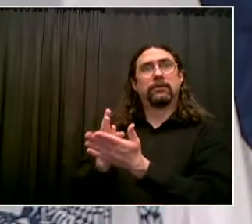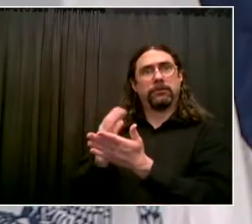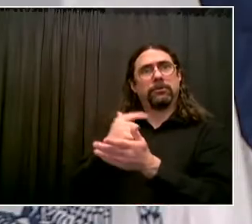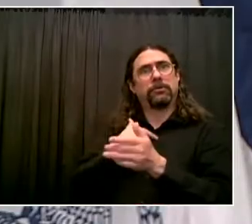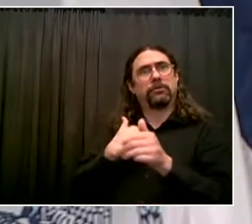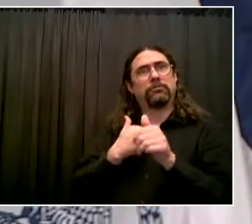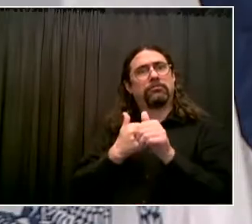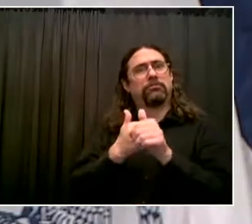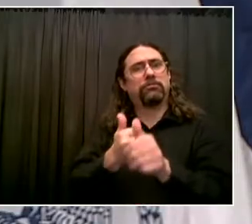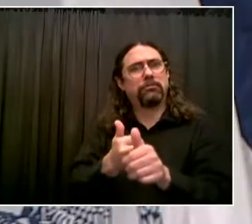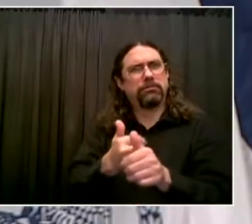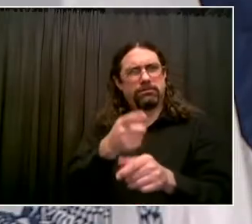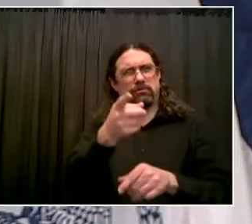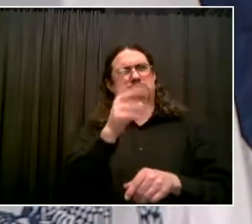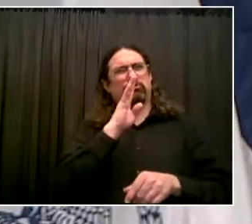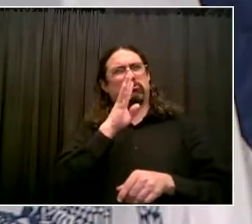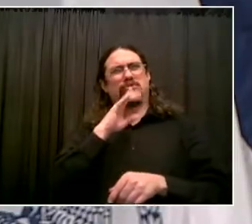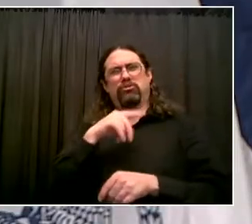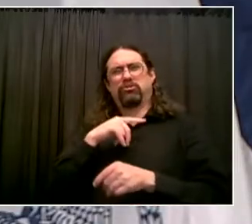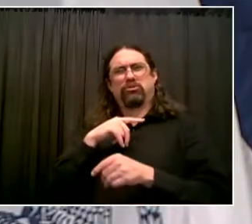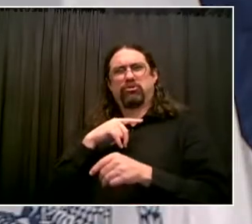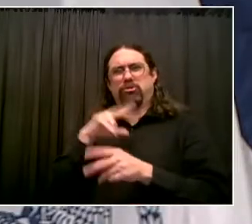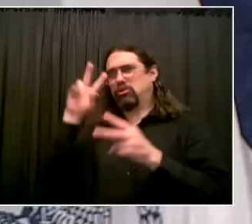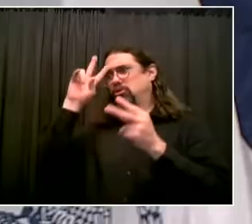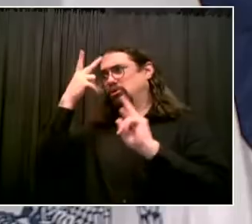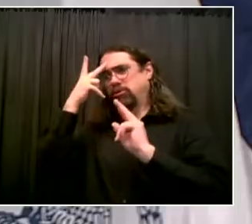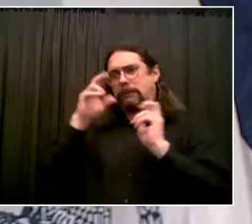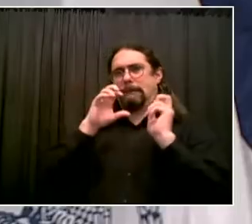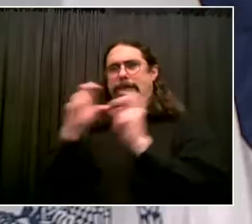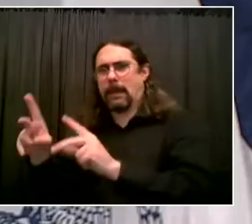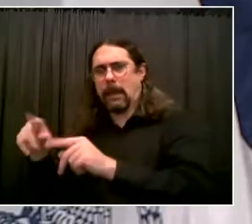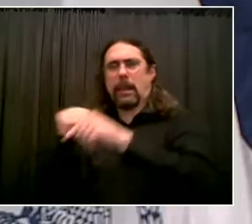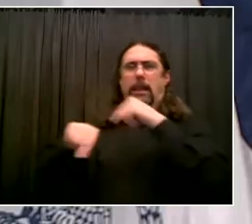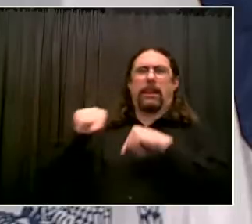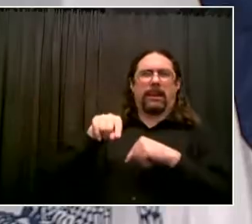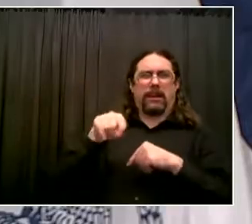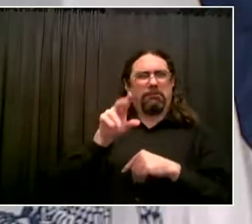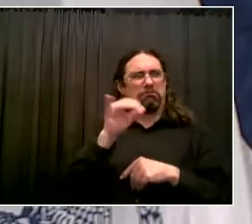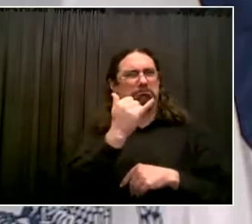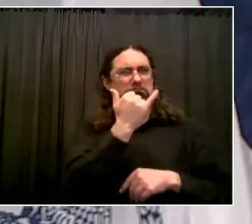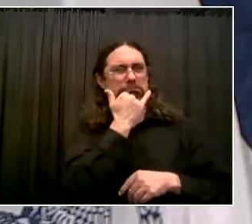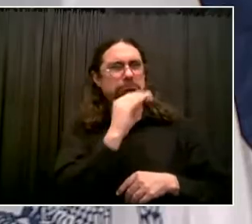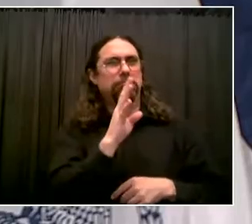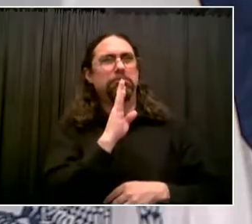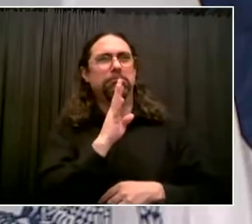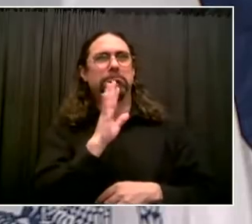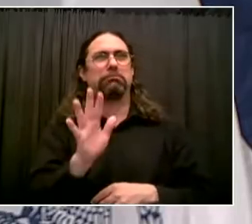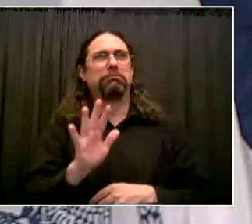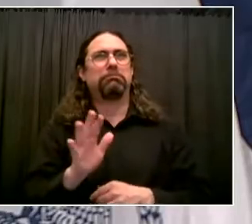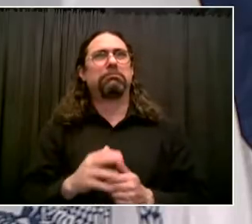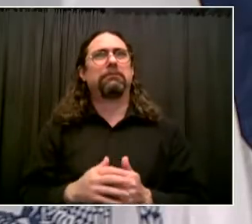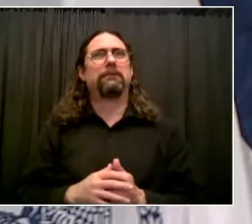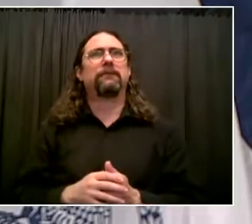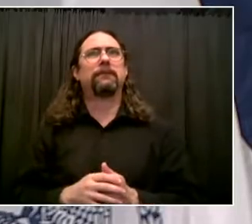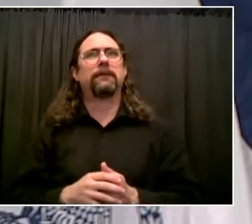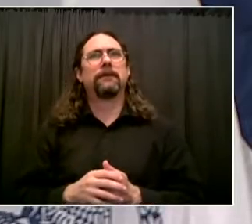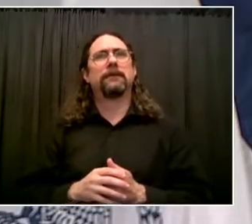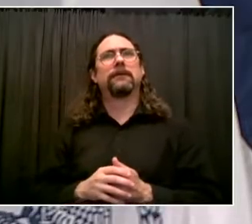WHAT WE SET FORWARD IN THE BUDGET IN JUNE WE HAVE BEEN DOING. I DON'T AGREE WITH THE WORDS ROLLBACK. WE SET OUT A VISION D AN